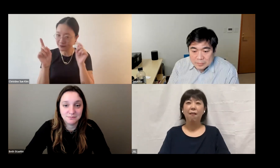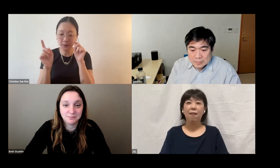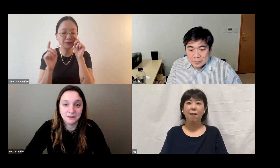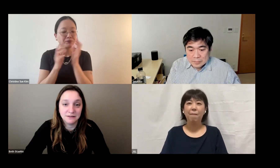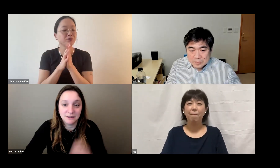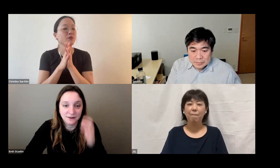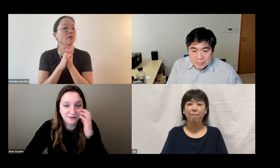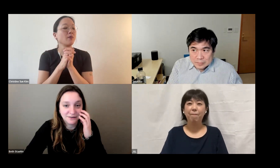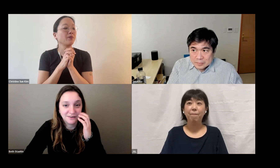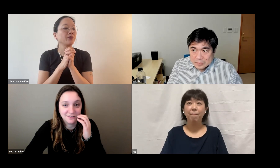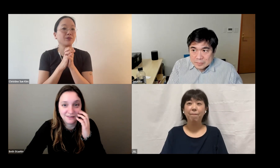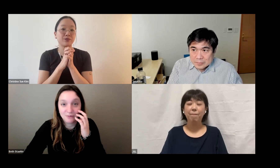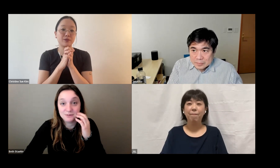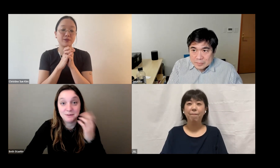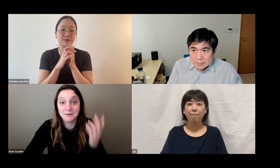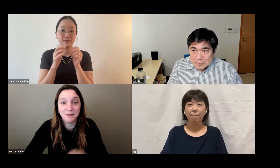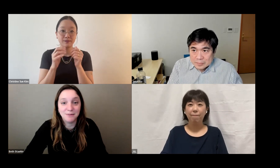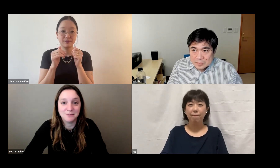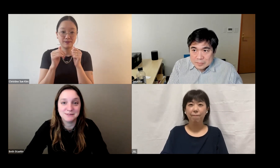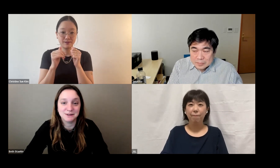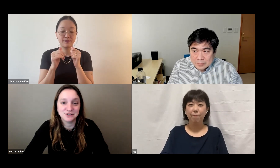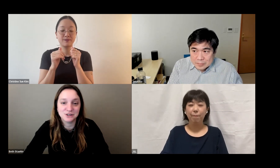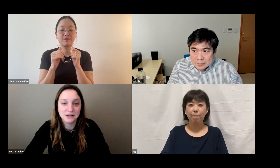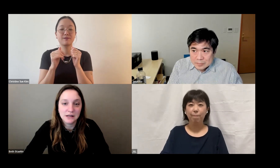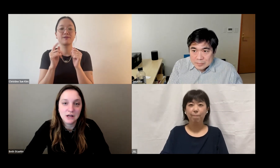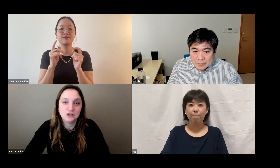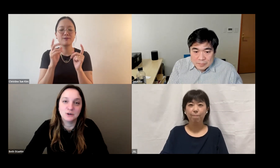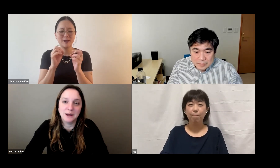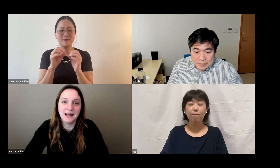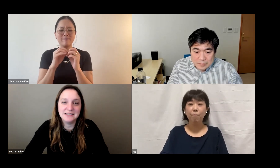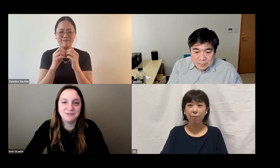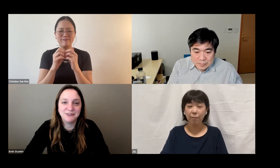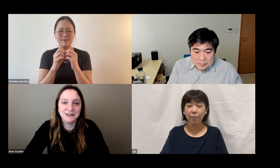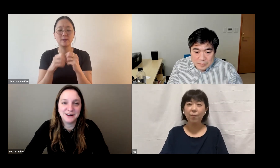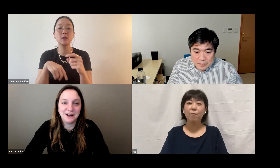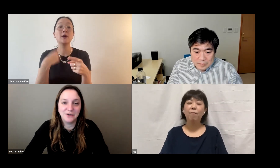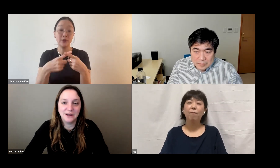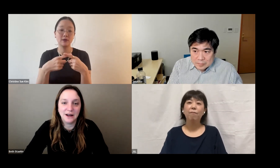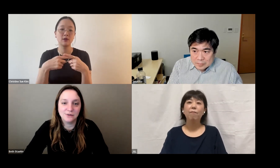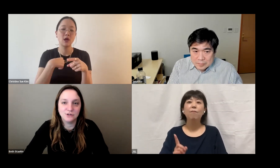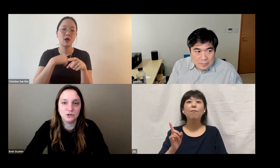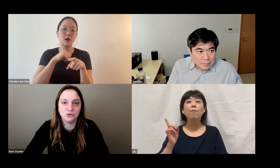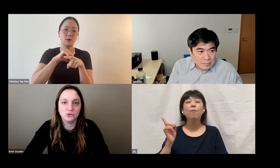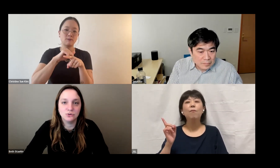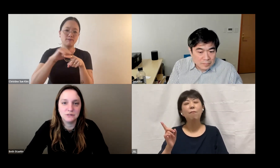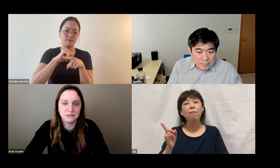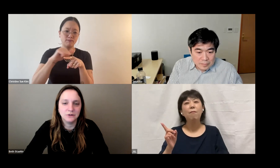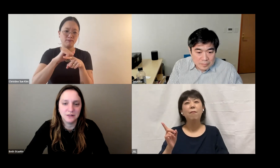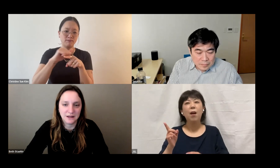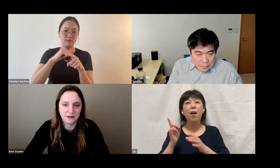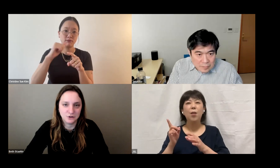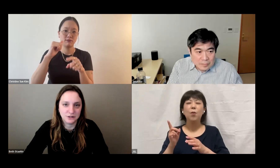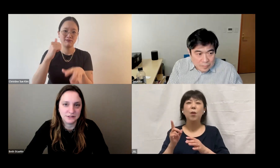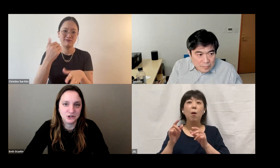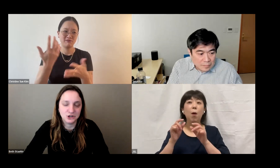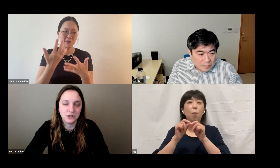believe that that was maybe a problem as much. So I had to figure out how to deal with that translation